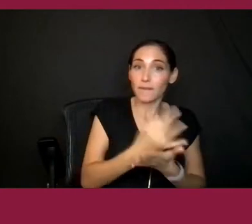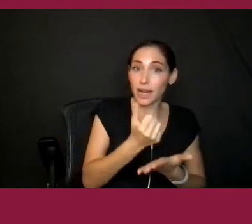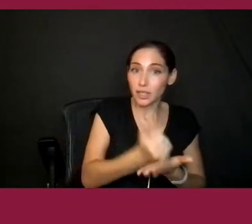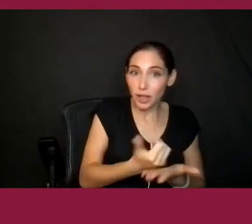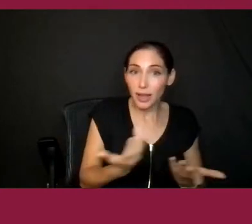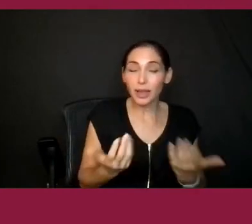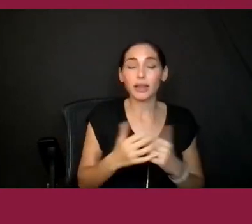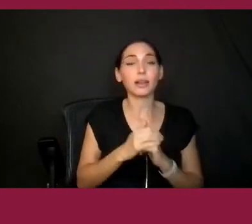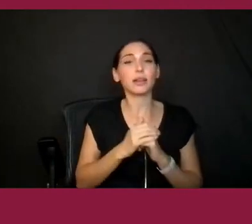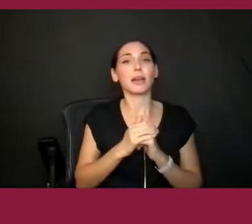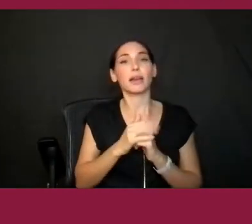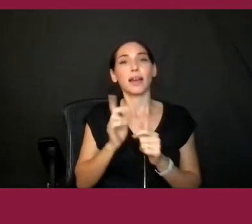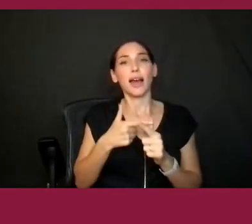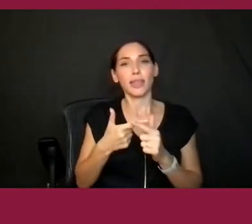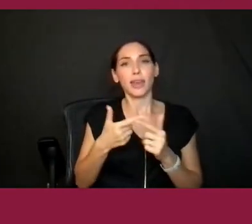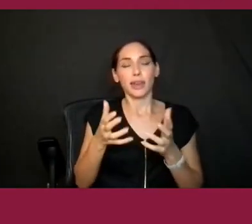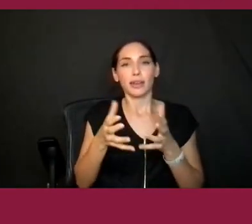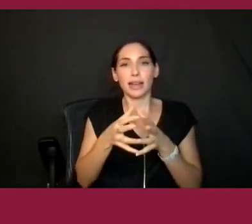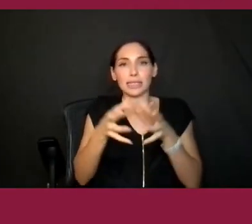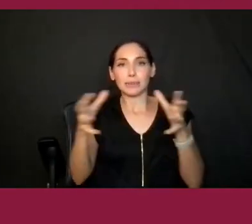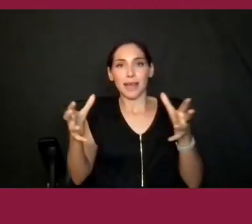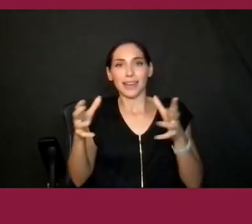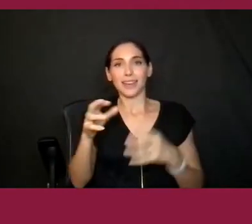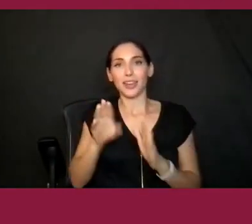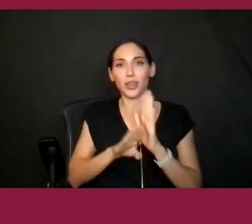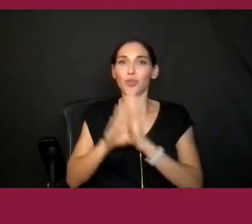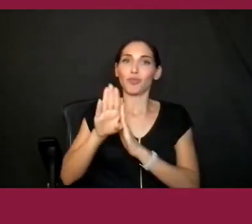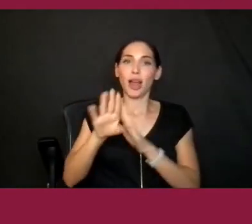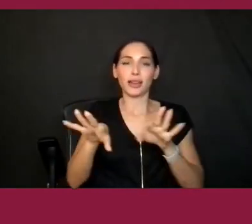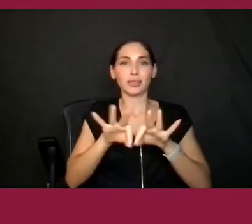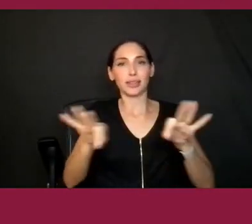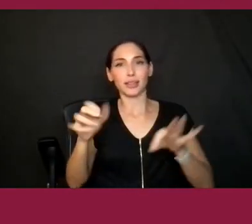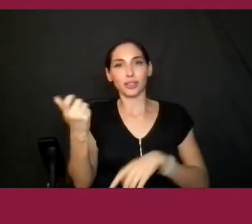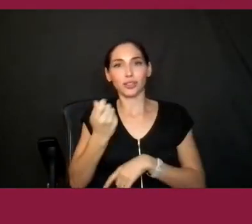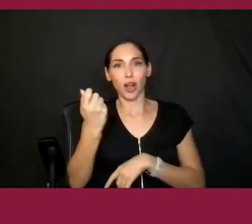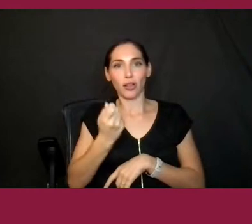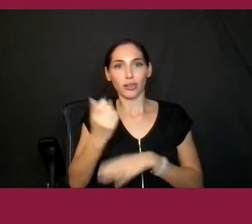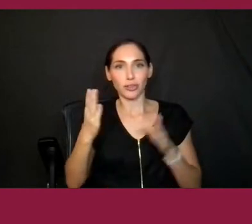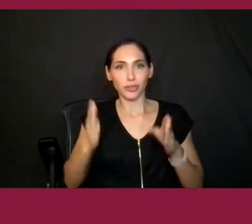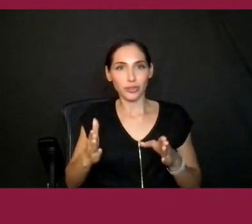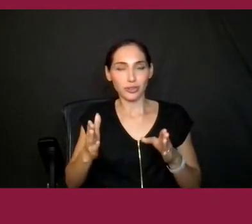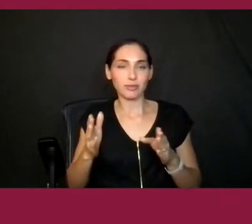expanding the Rising Scholars Network, which is, um, education